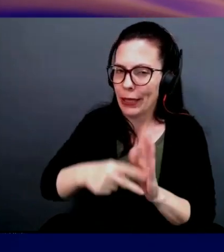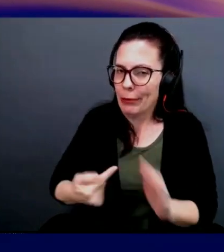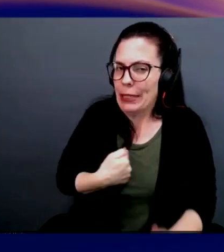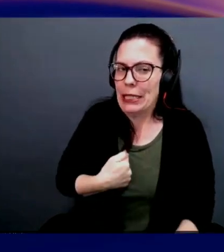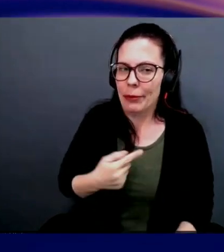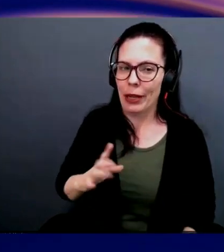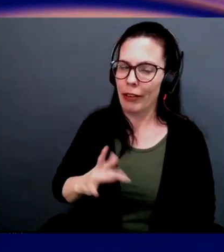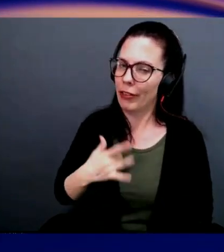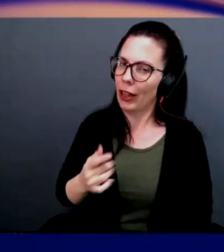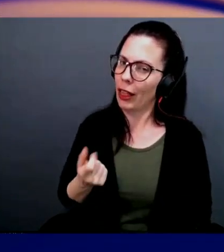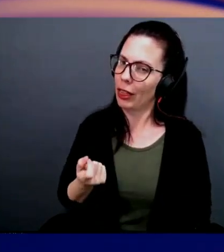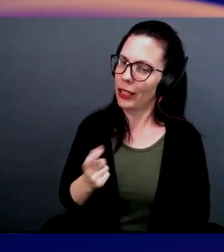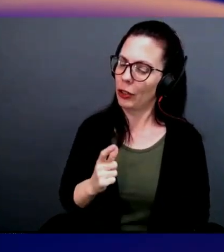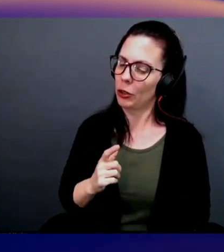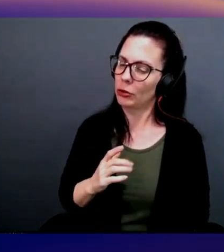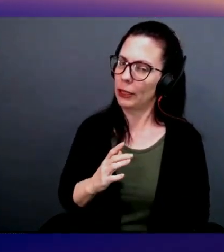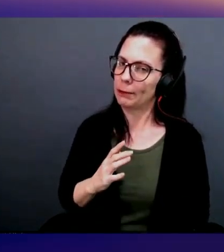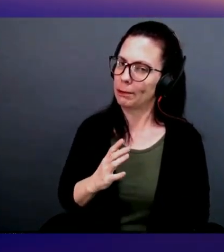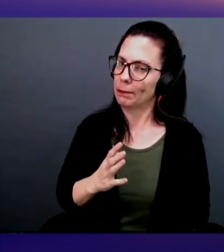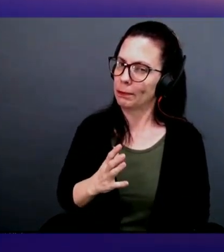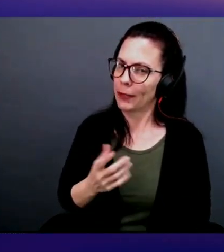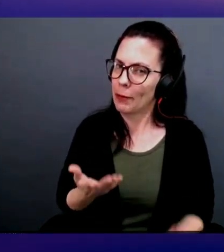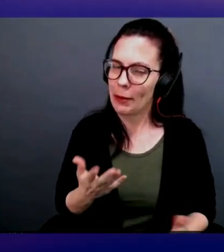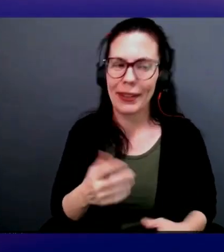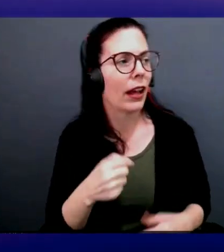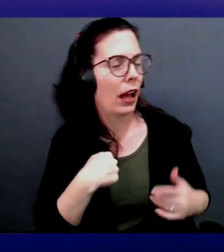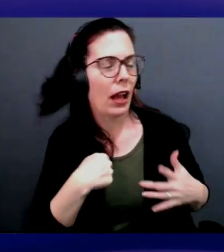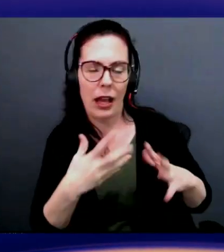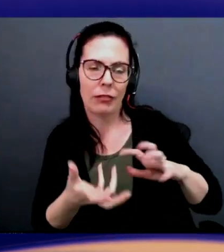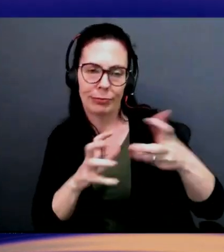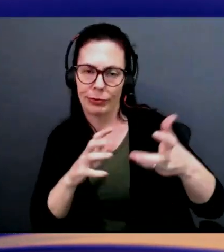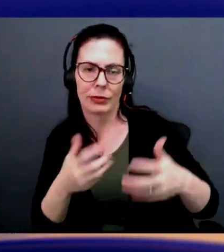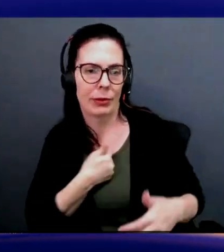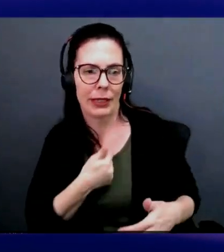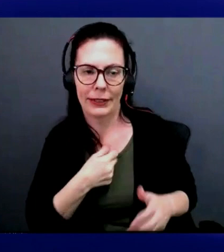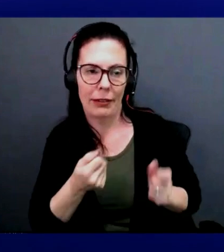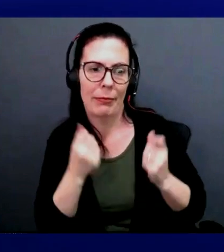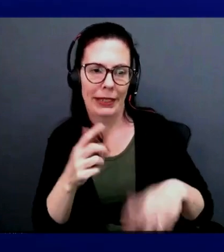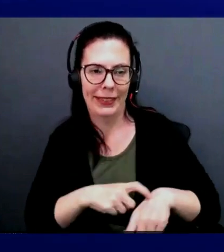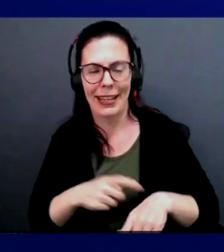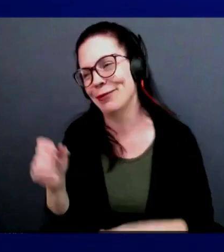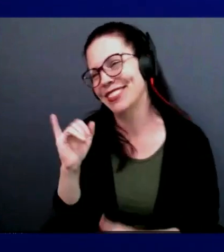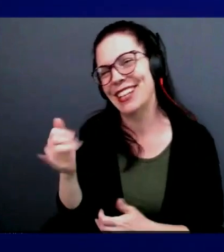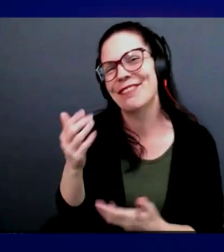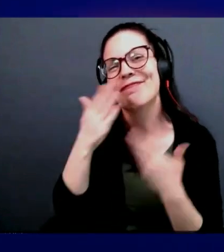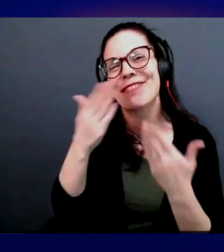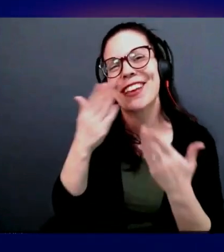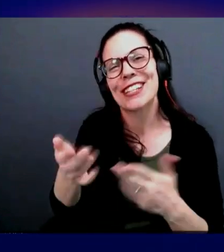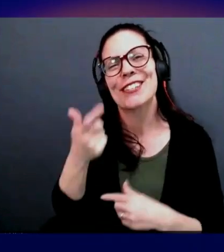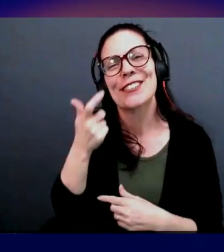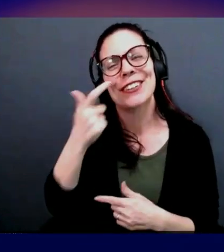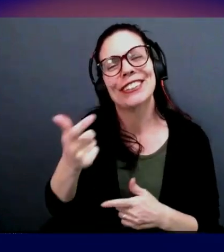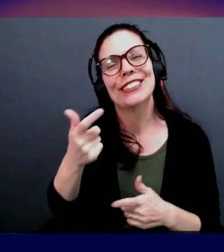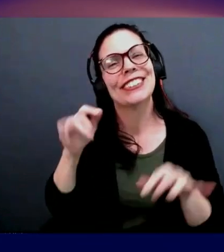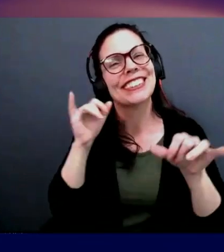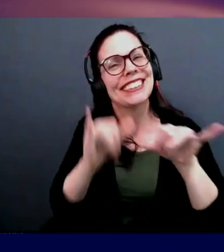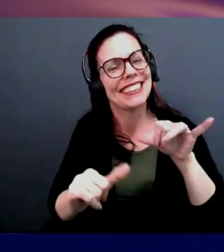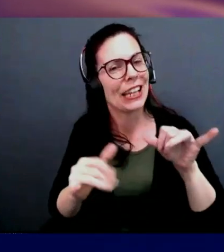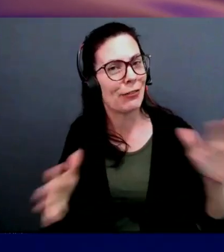I've built my own spaghetti many times. Yeah, me too, me too. All right. Thank you all for watching. Stick around, we've got a lot more content for you.